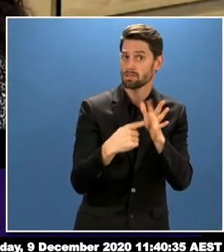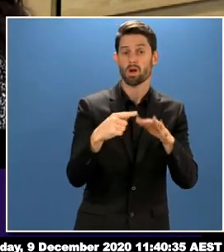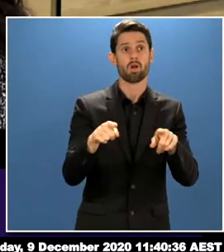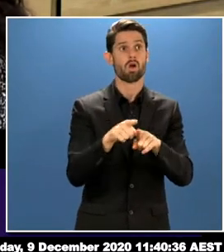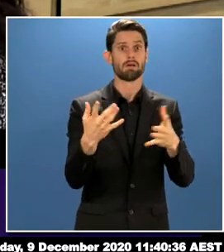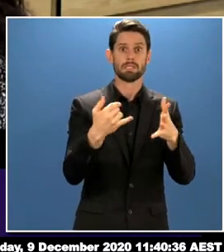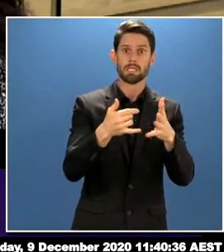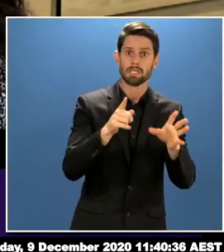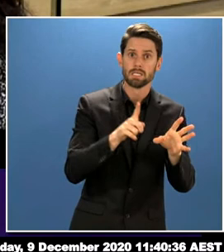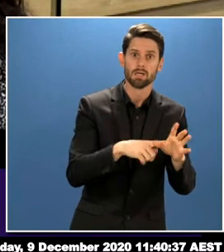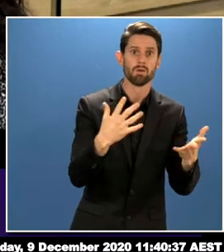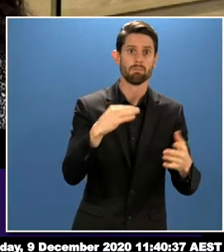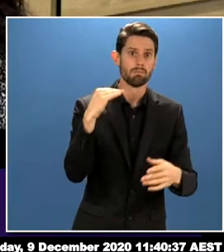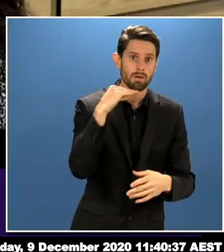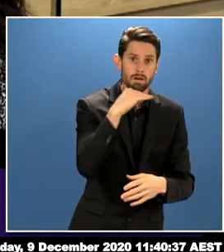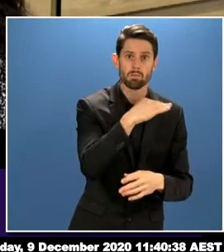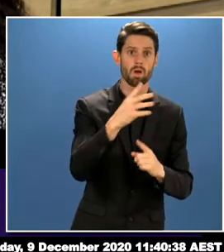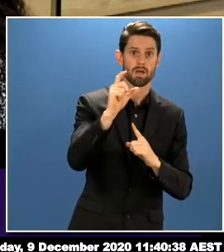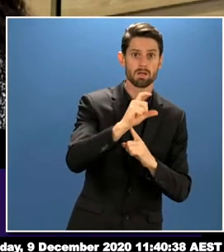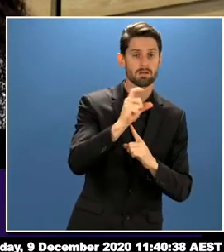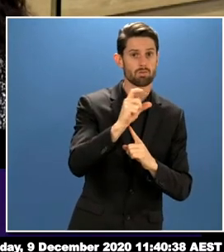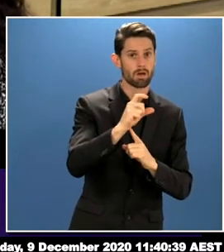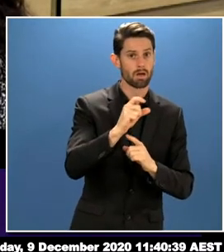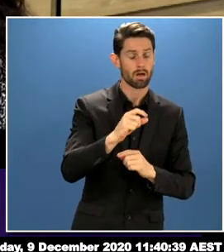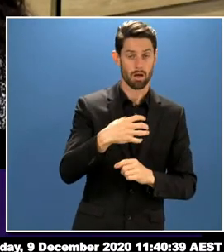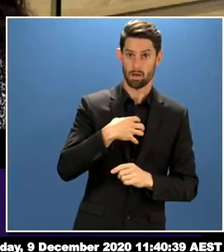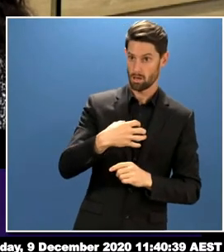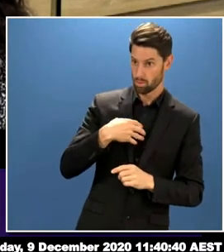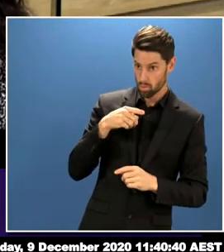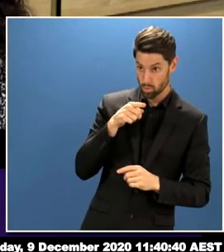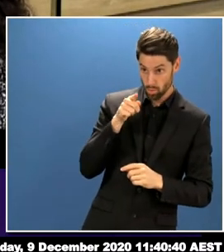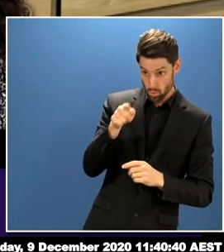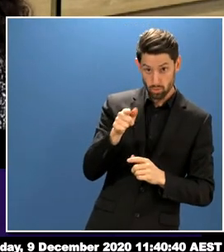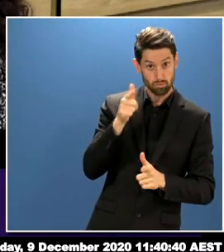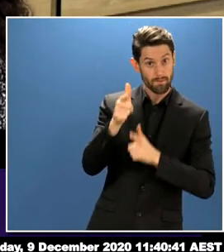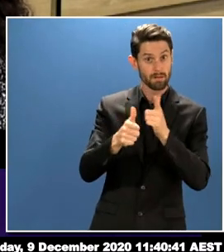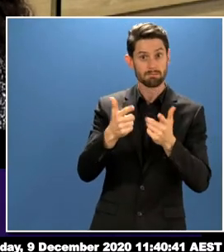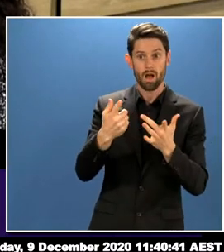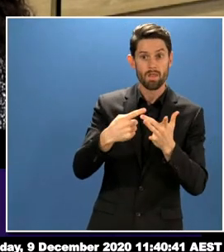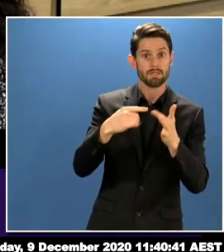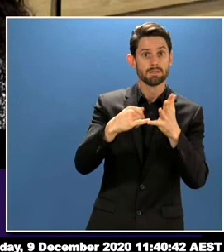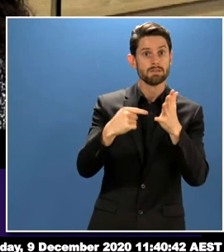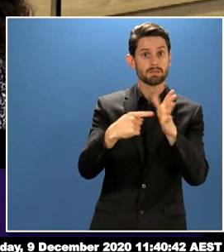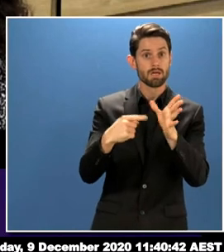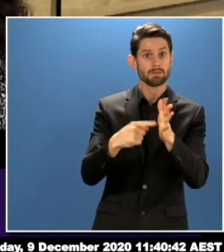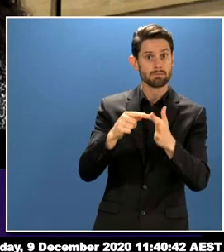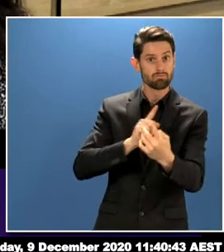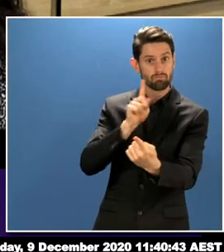Melbourne or Canberra. And do you travel interstate to undertake that engagement?